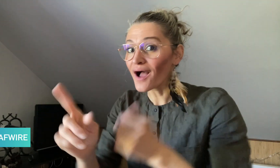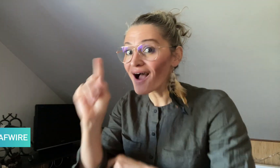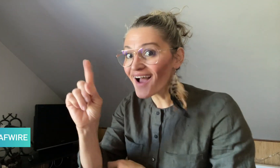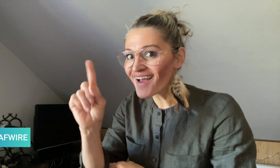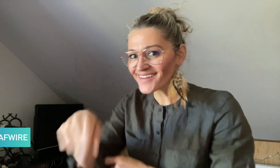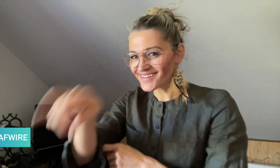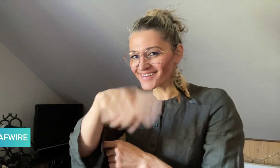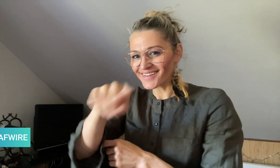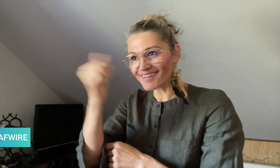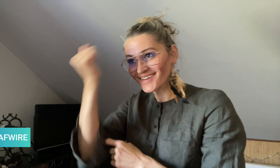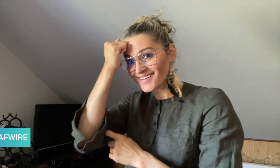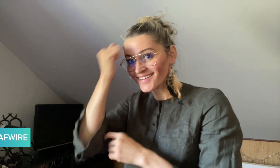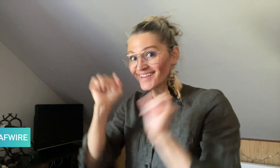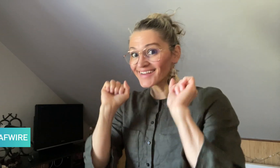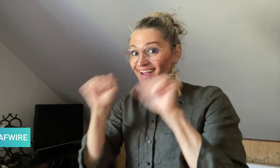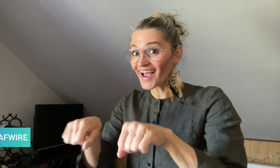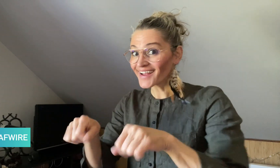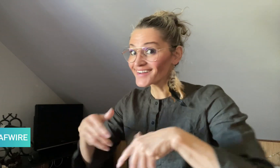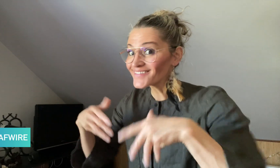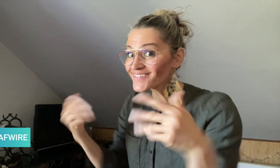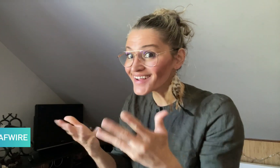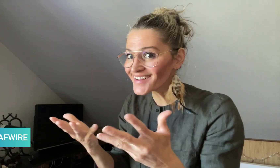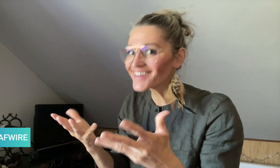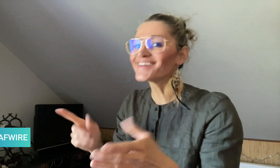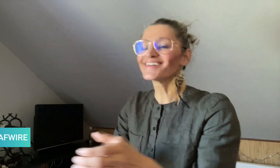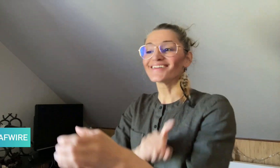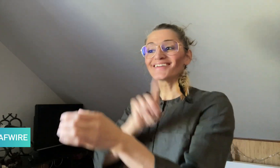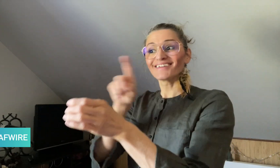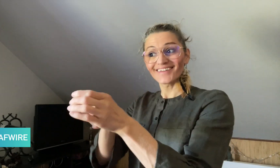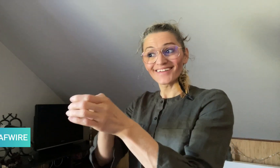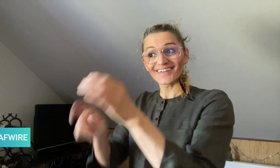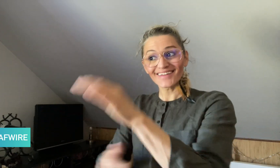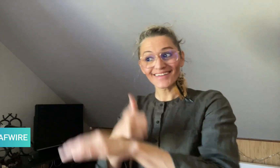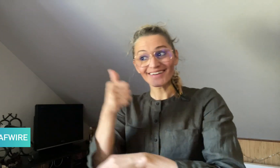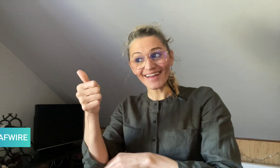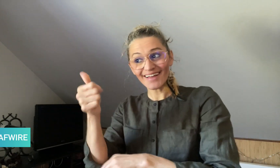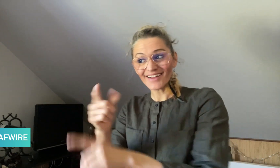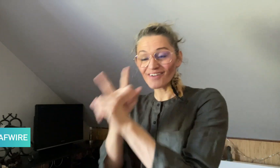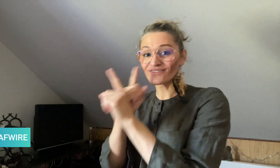Don’t forget to subscribe, like, and follow